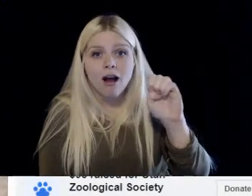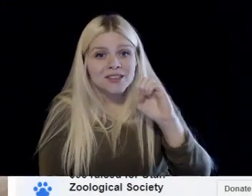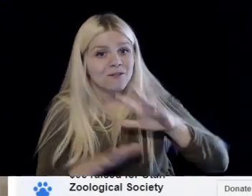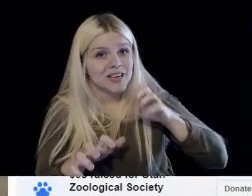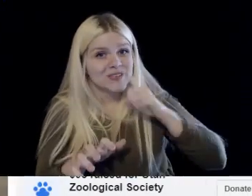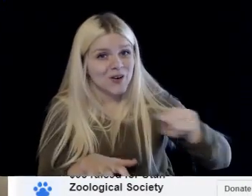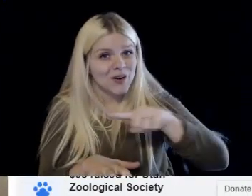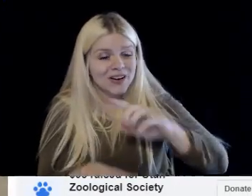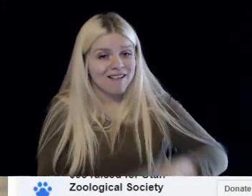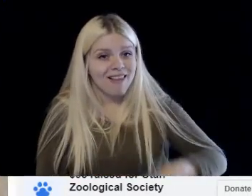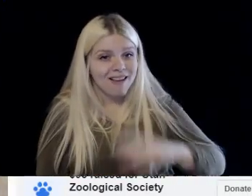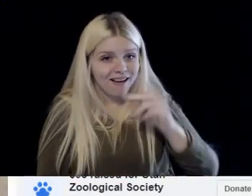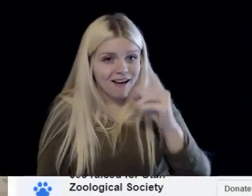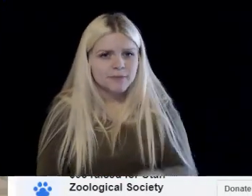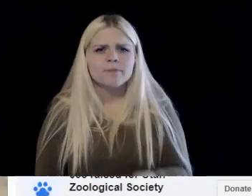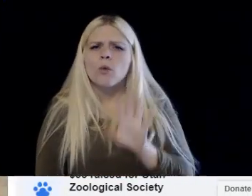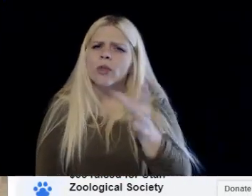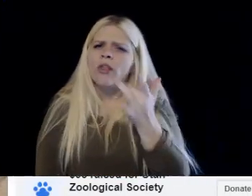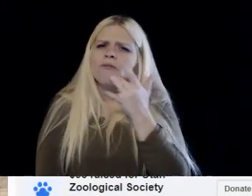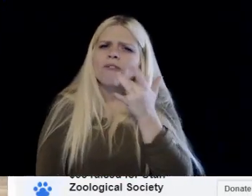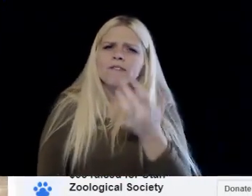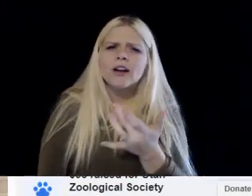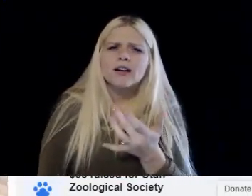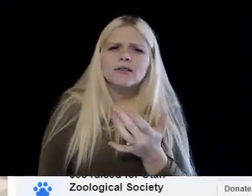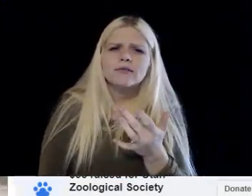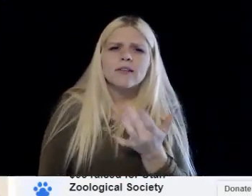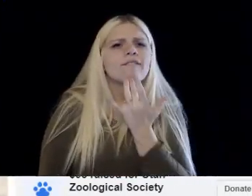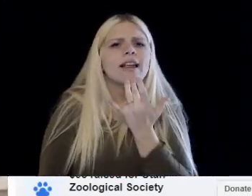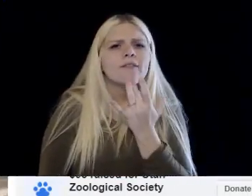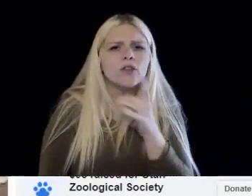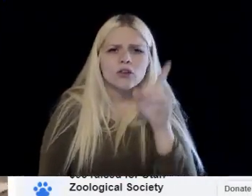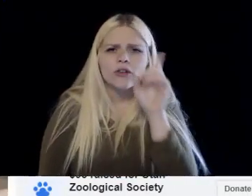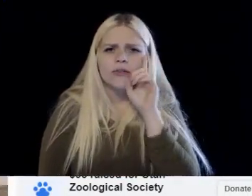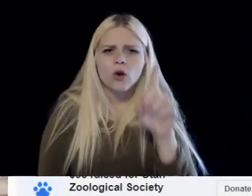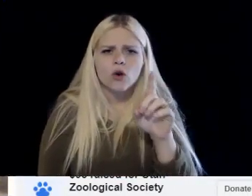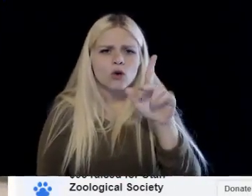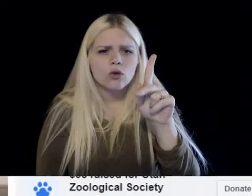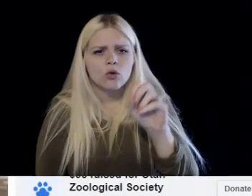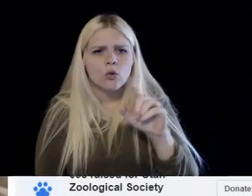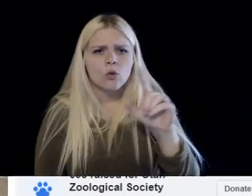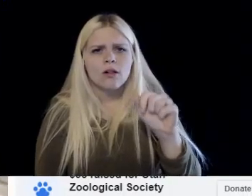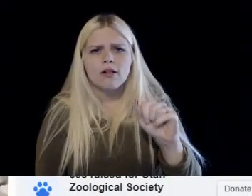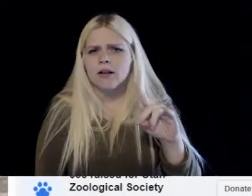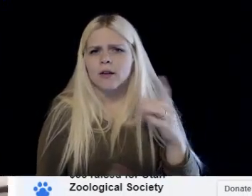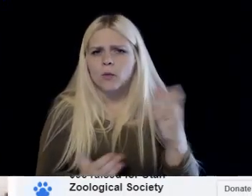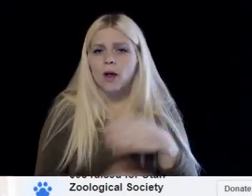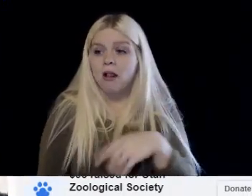That is a good question, Mel. As soon as- oh, our keepers are back! Do they have a favorite flavor of Kool-aid?